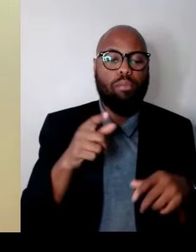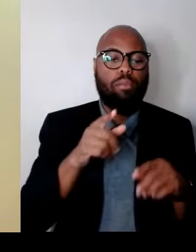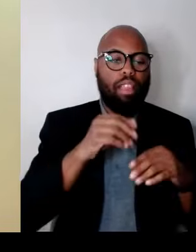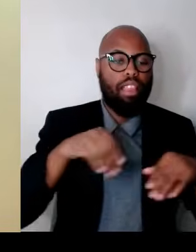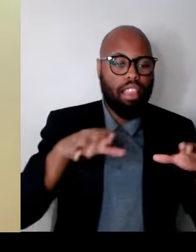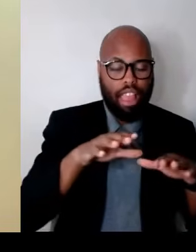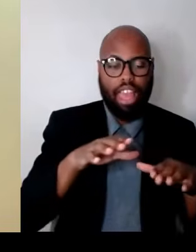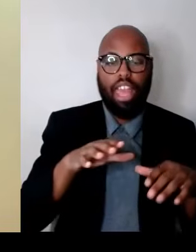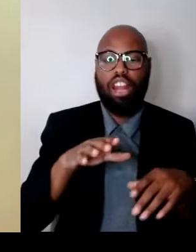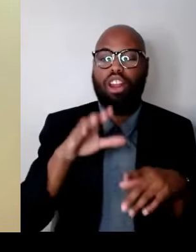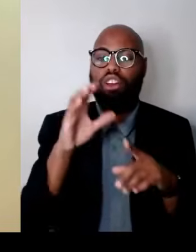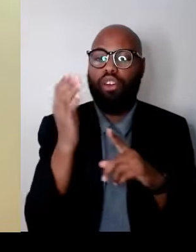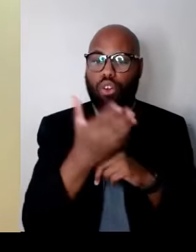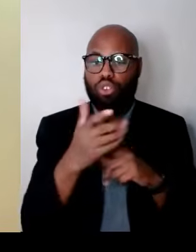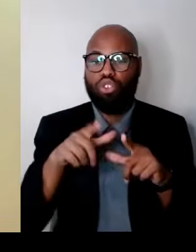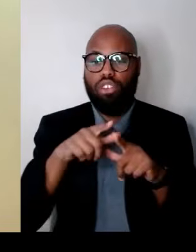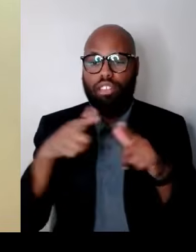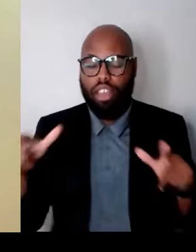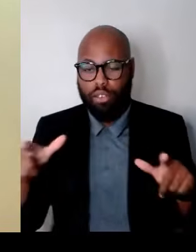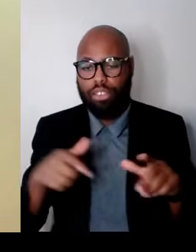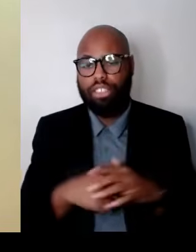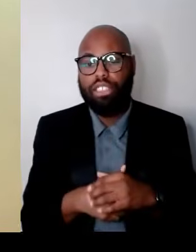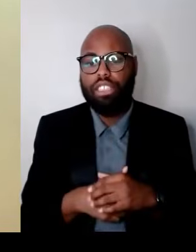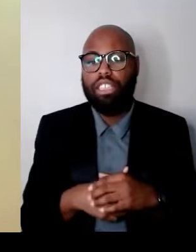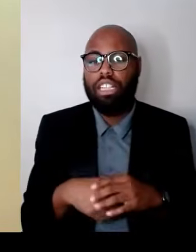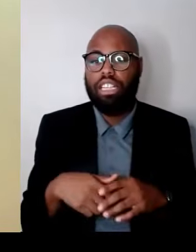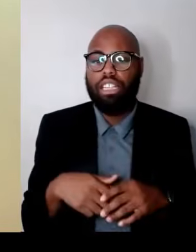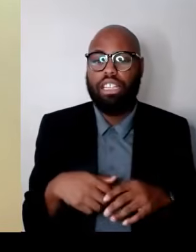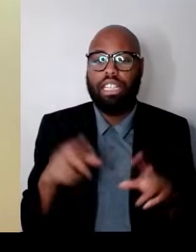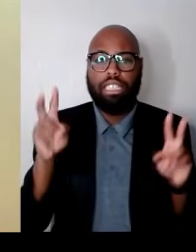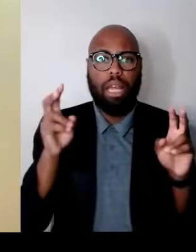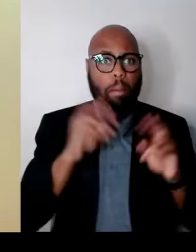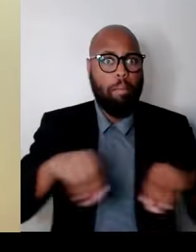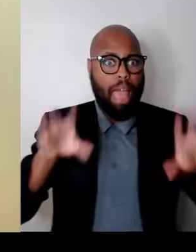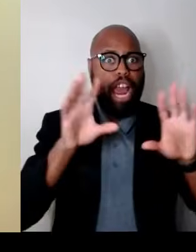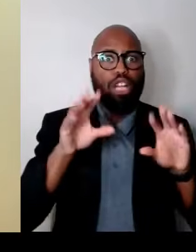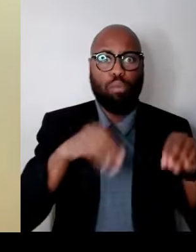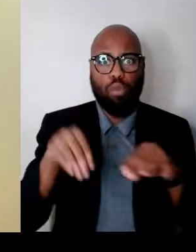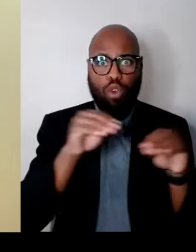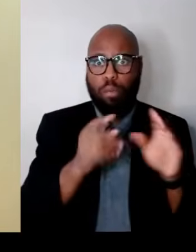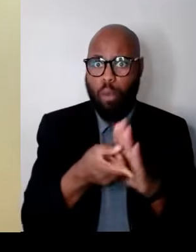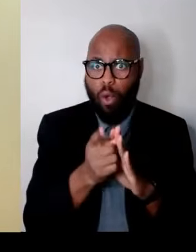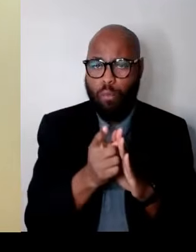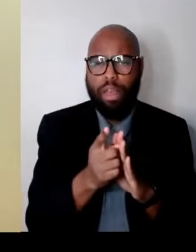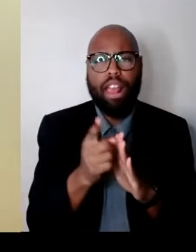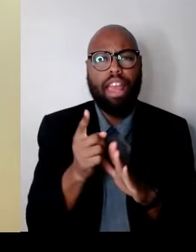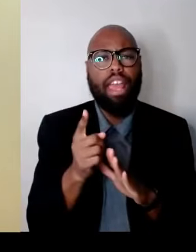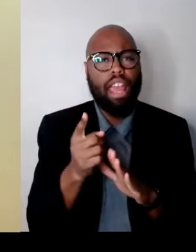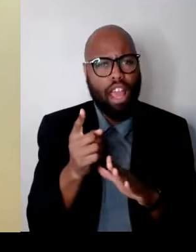I think this magic movement moment, though, is that there is a sense of mourning,